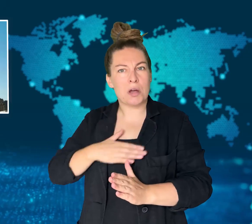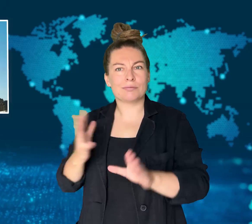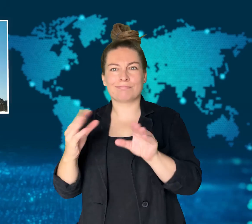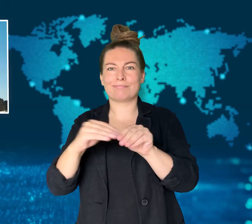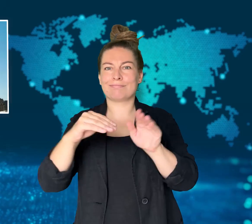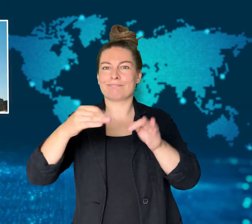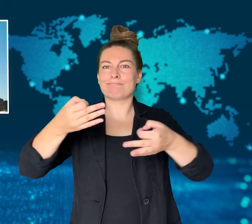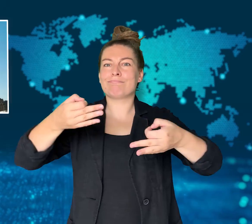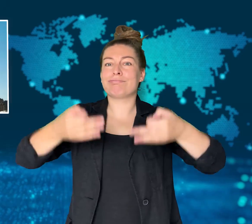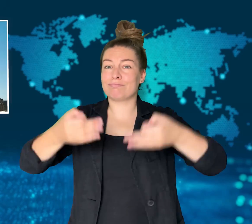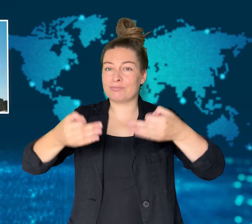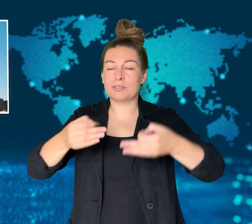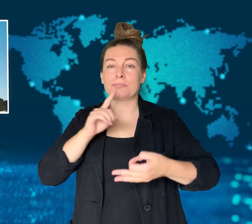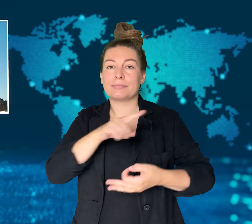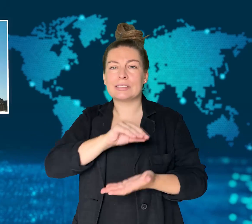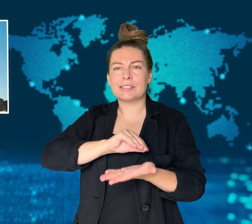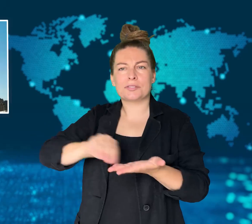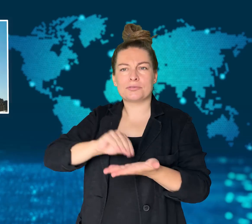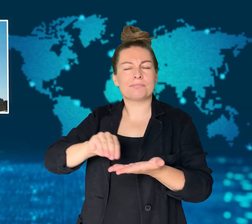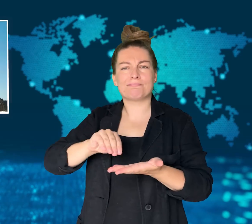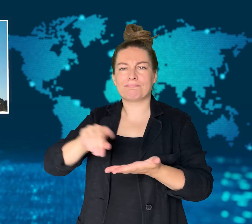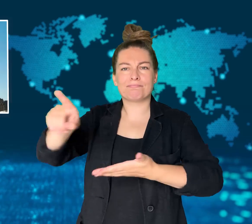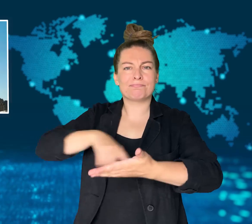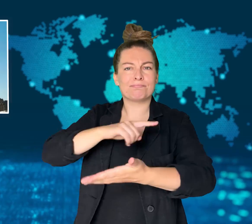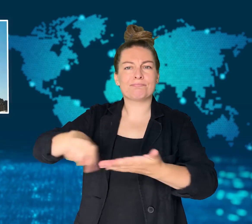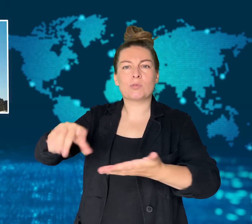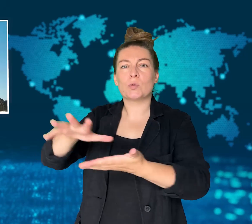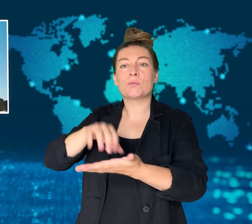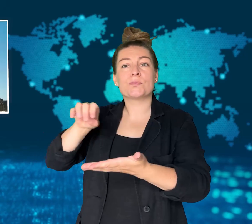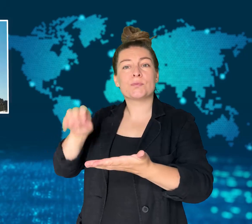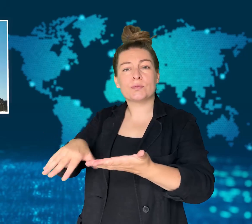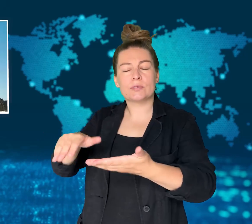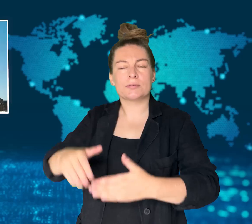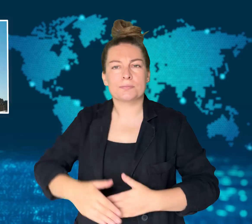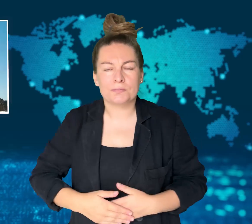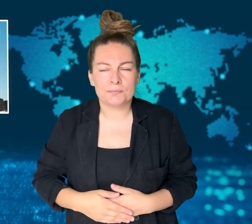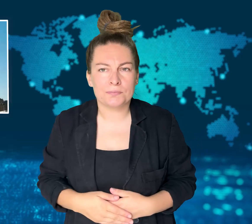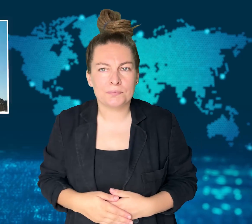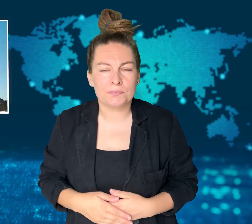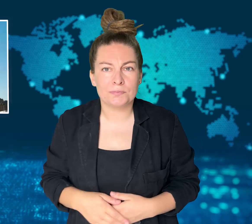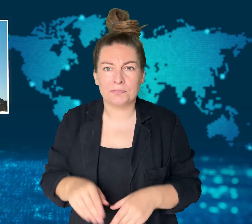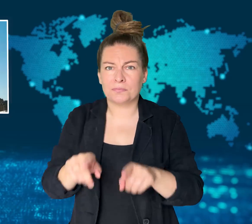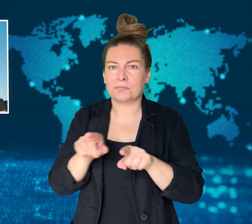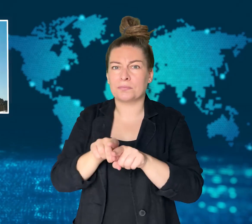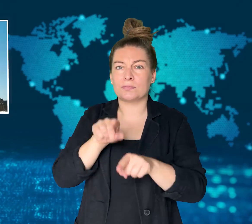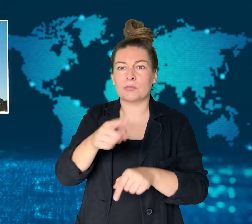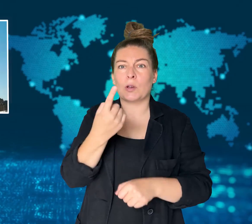the mastermind of the attacks.